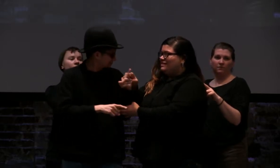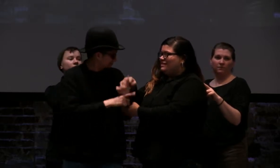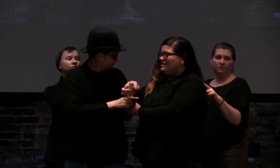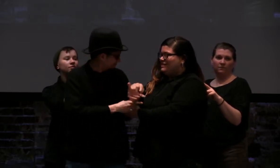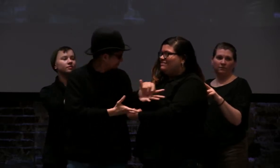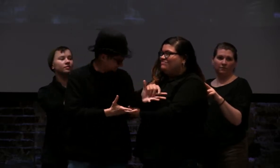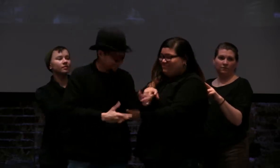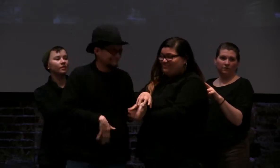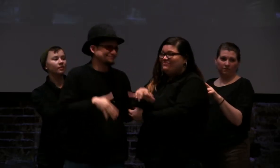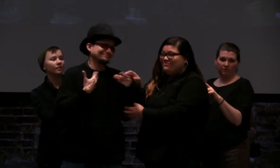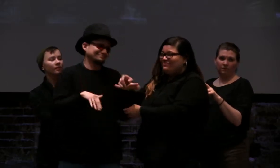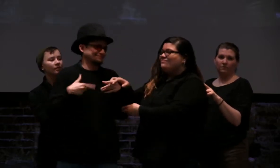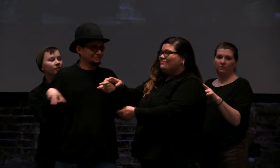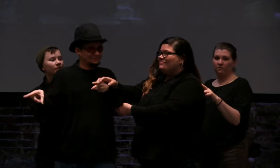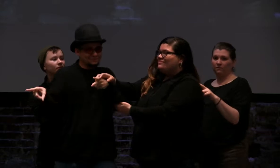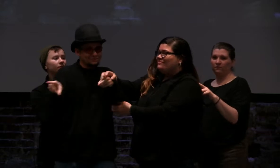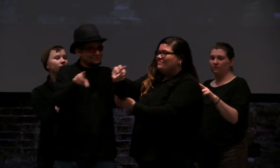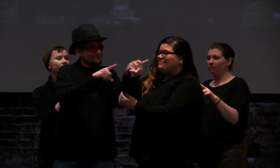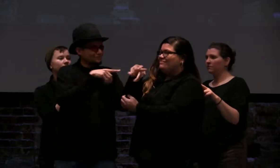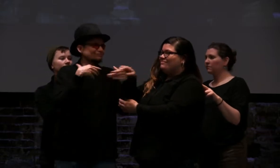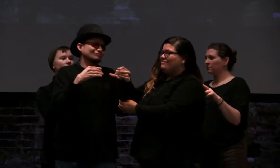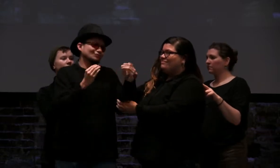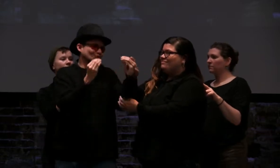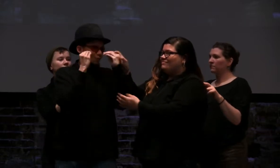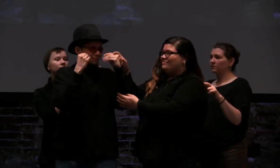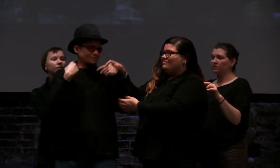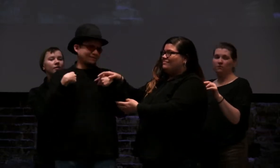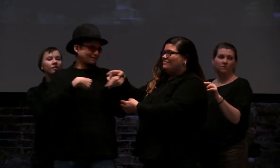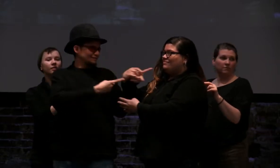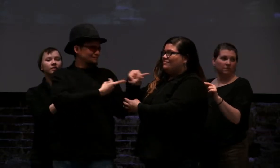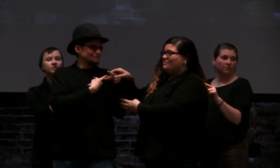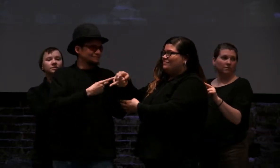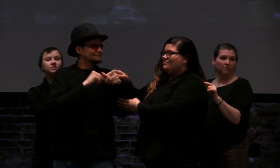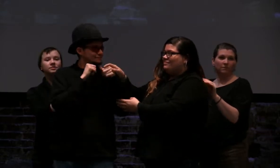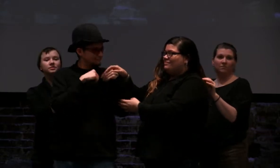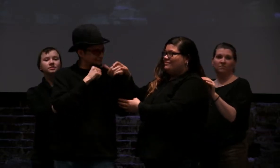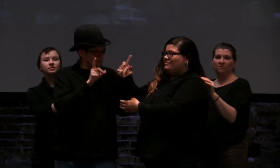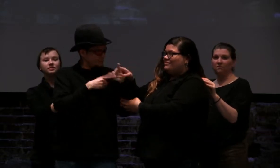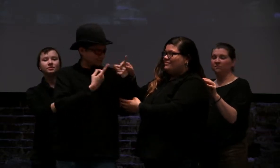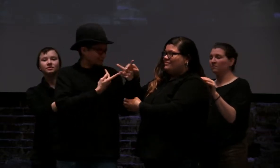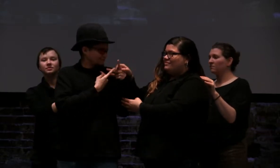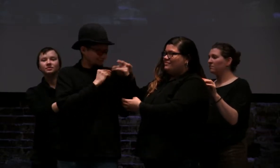when we come to deaf-blind theater ourselves, and what we've seen from what you people are doing,